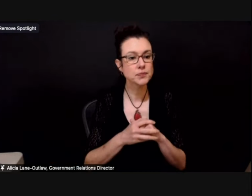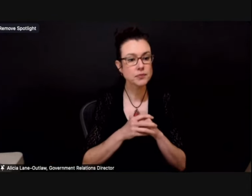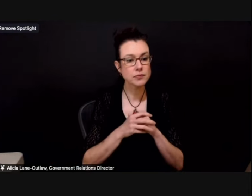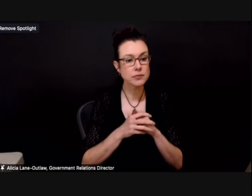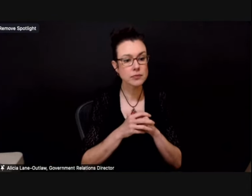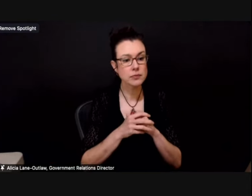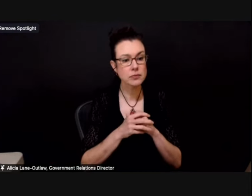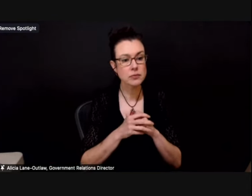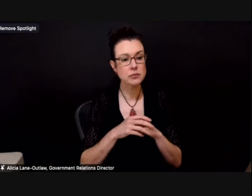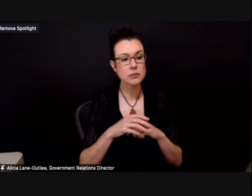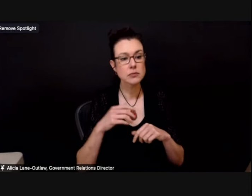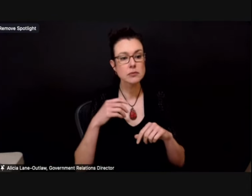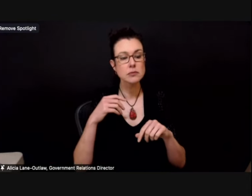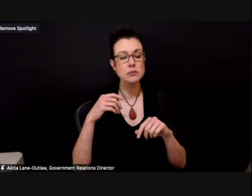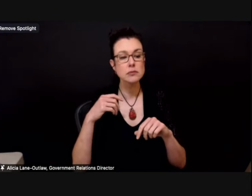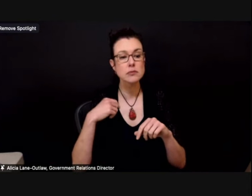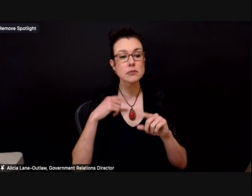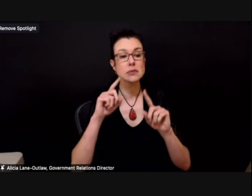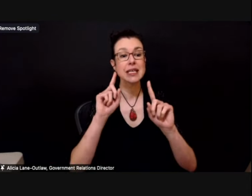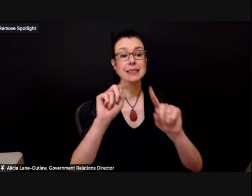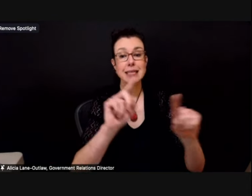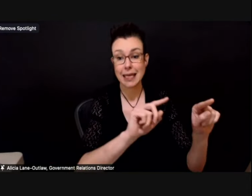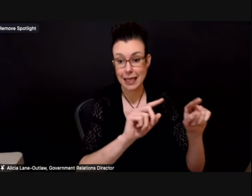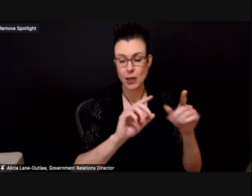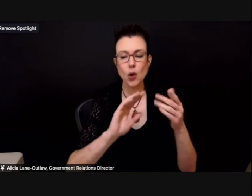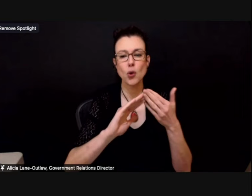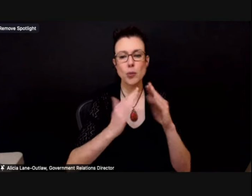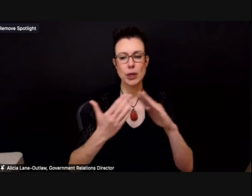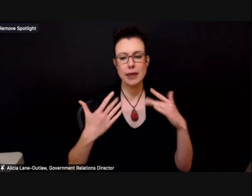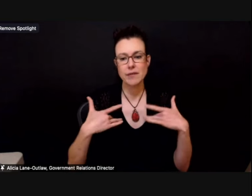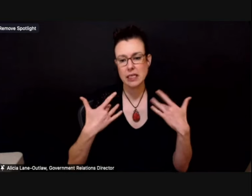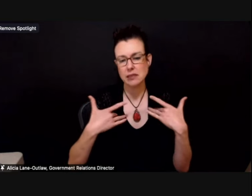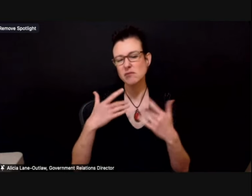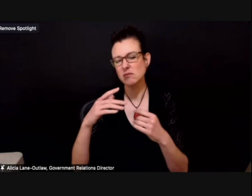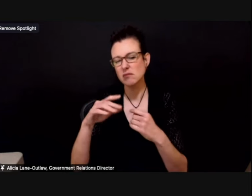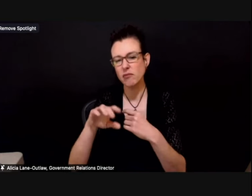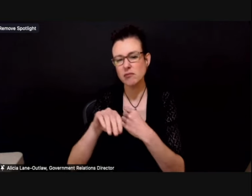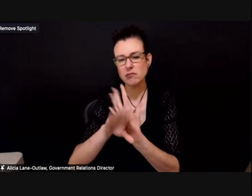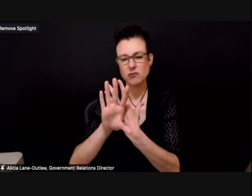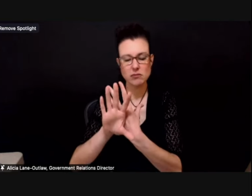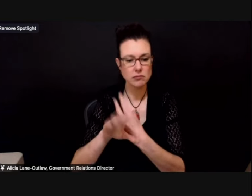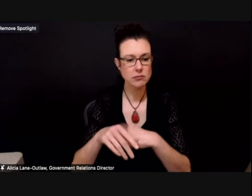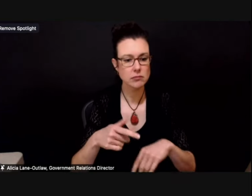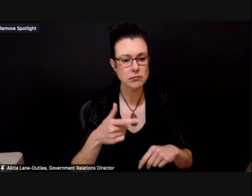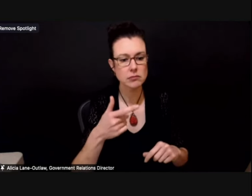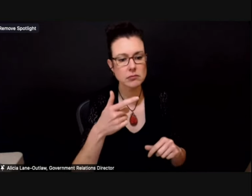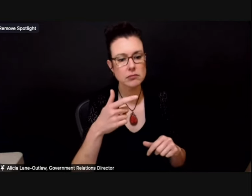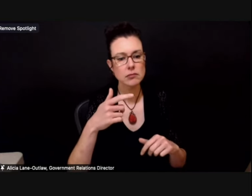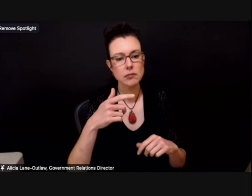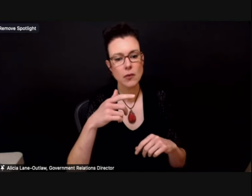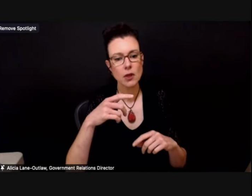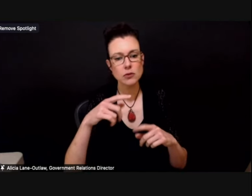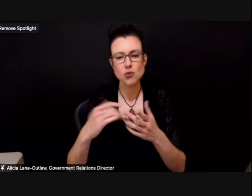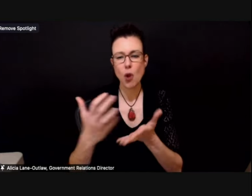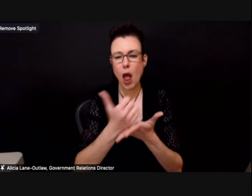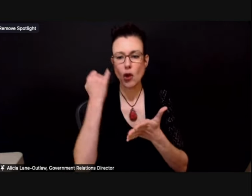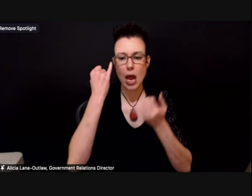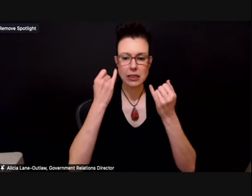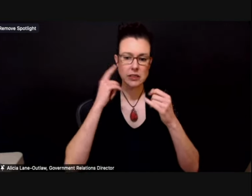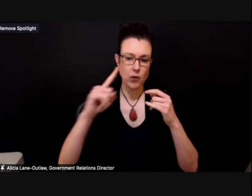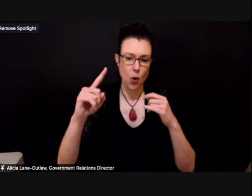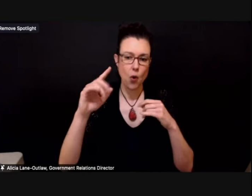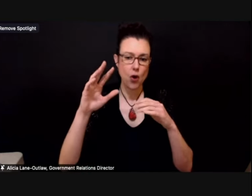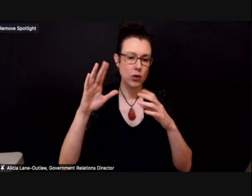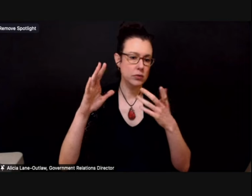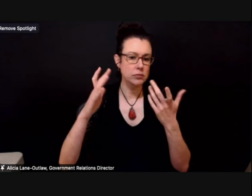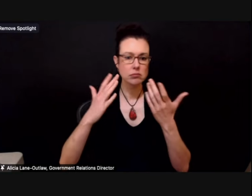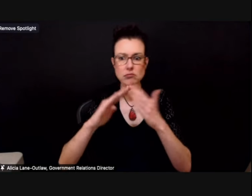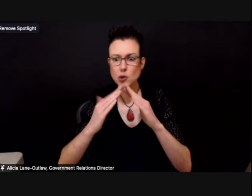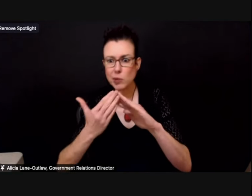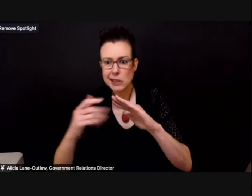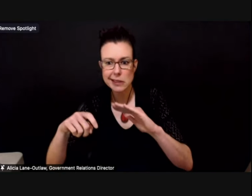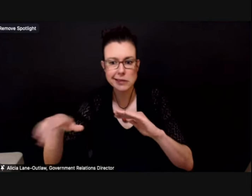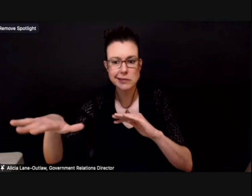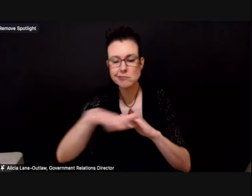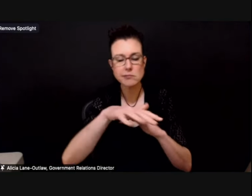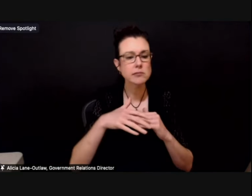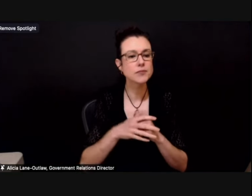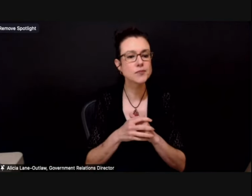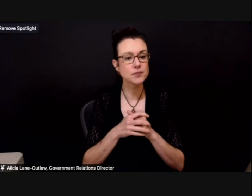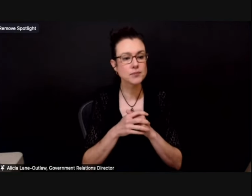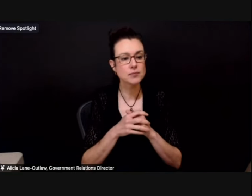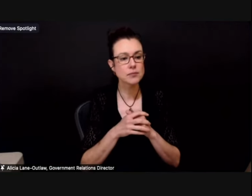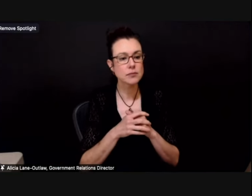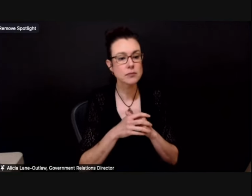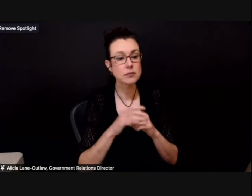Attended community events, virtually, to gather ideas for community needs.